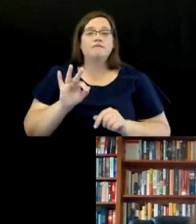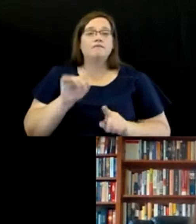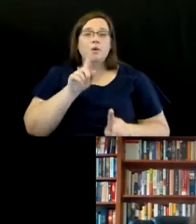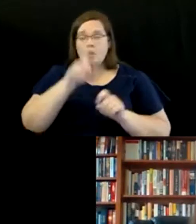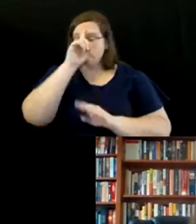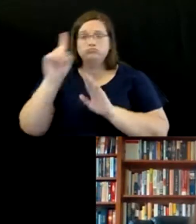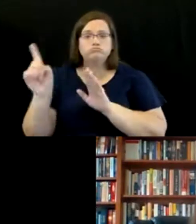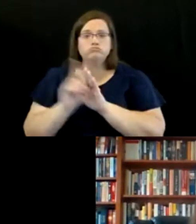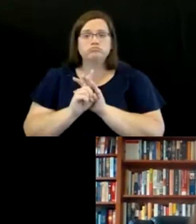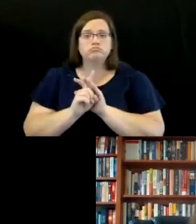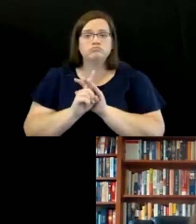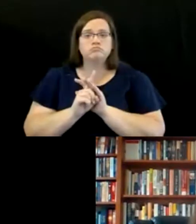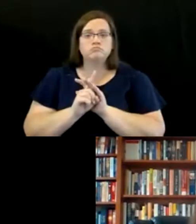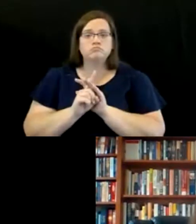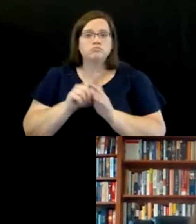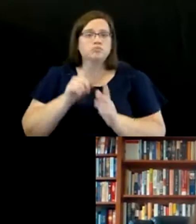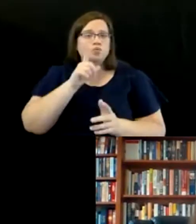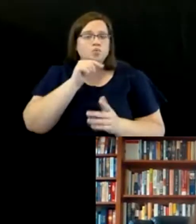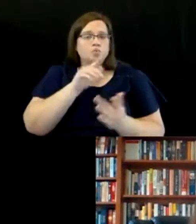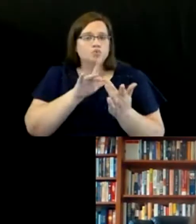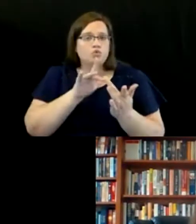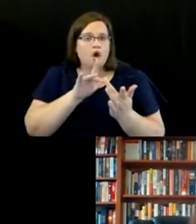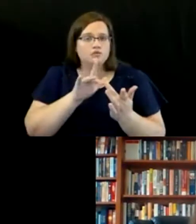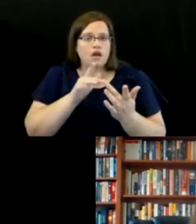, who should I contact if I have any more questions?